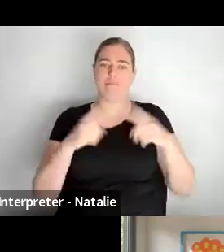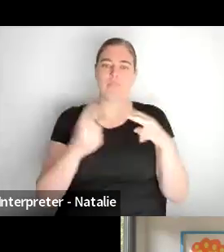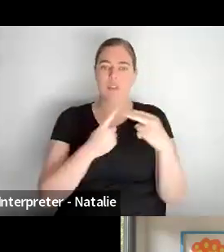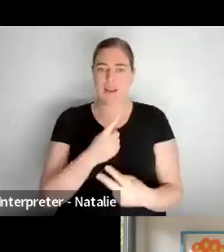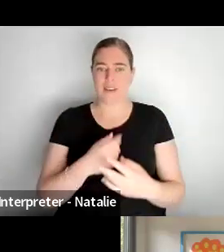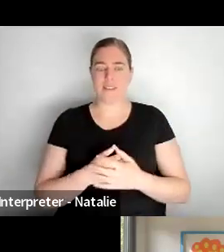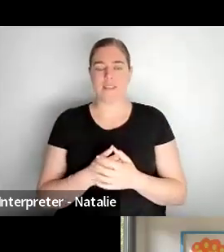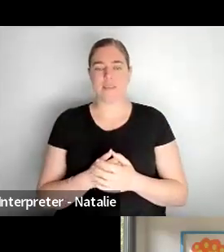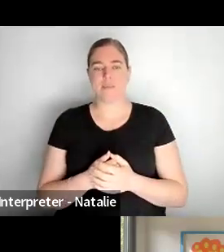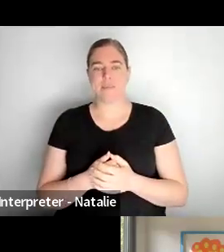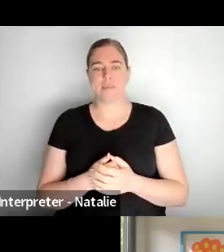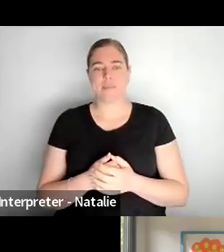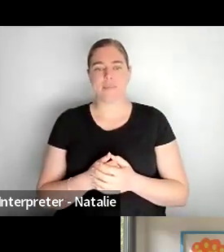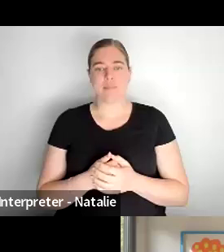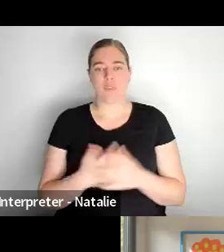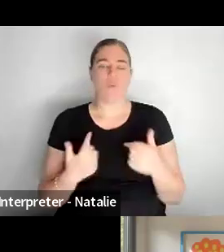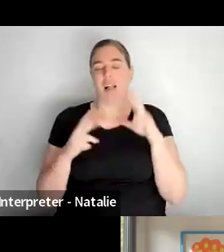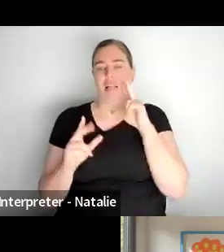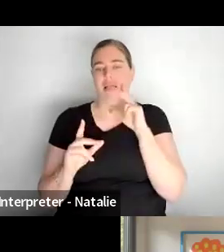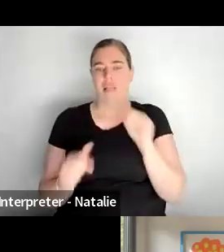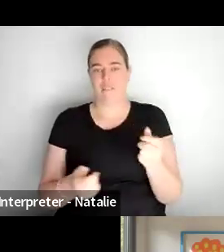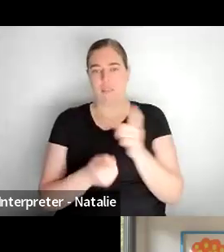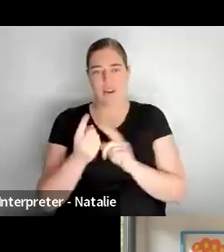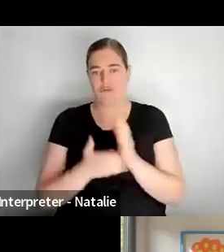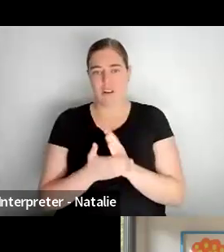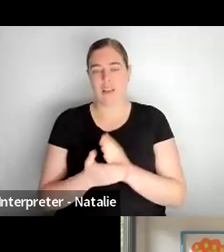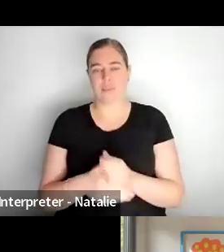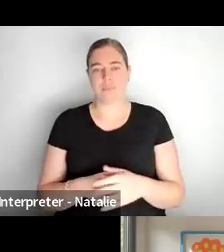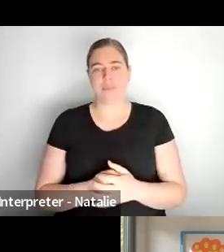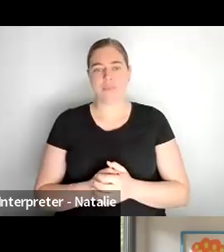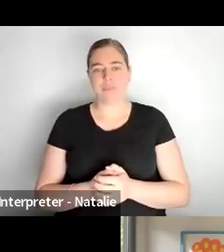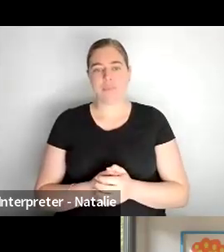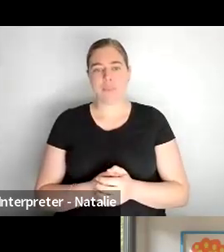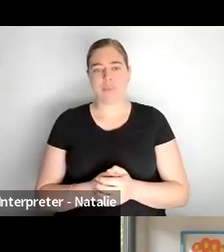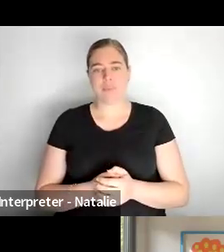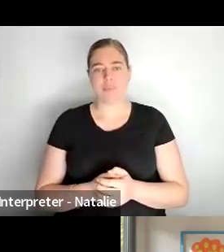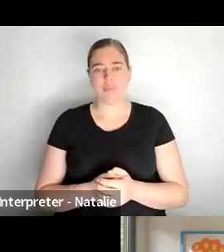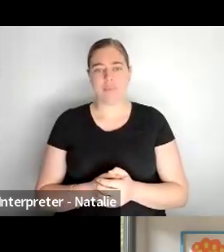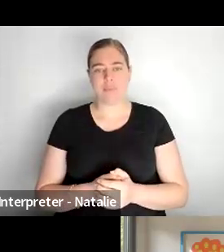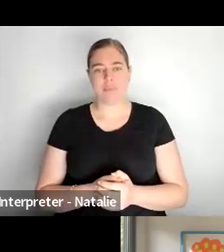like that. I love the meetings. And then I go to other people - there's